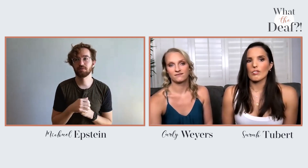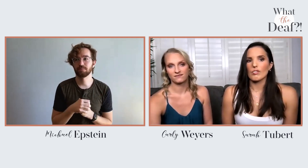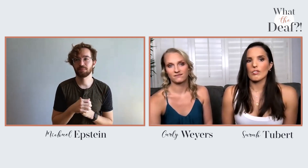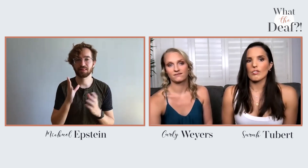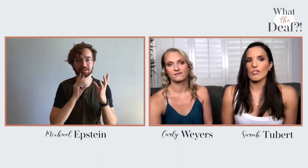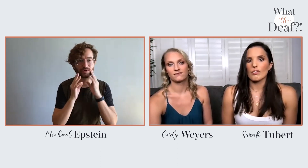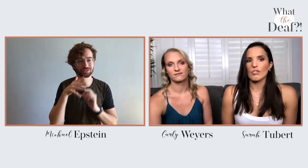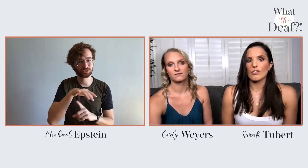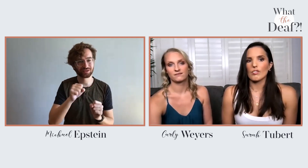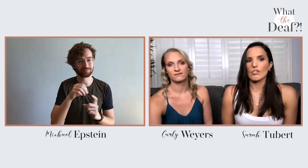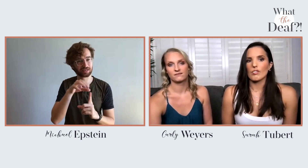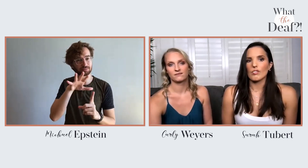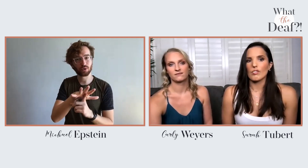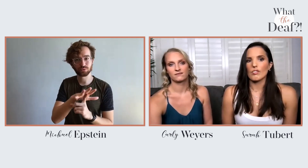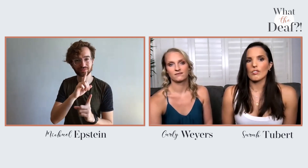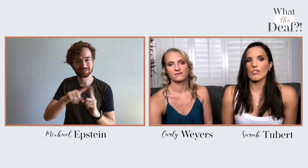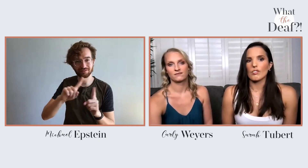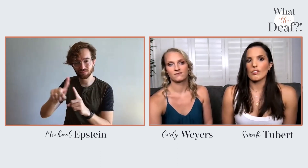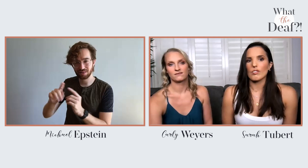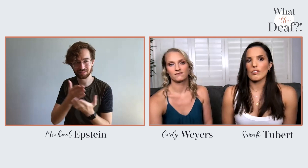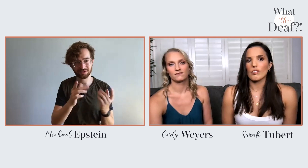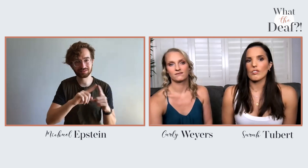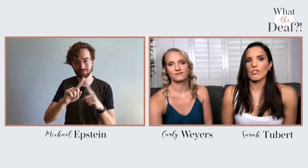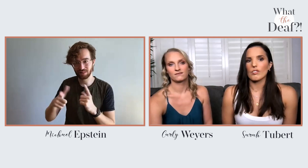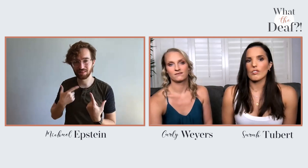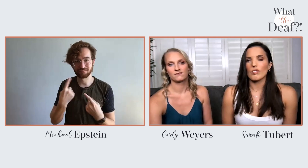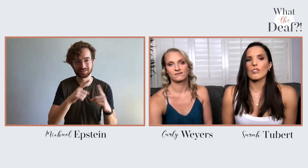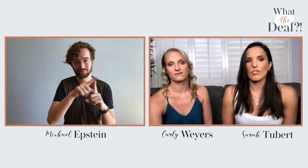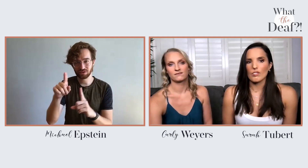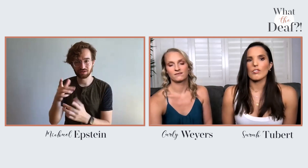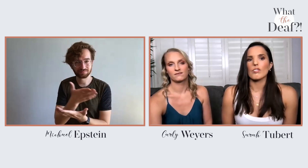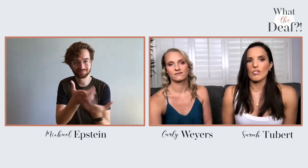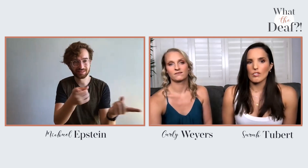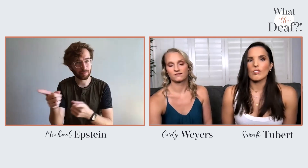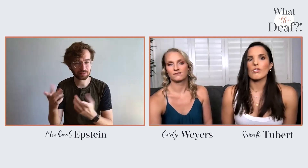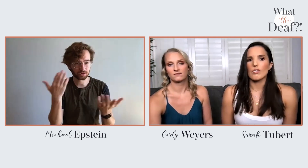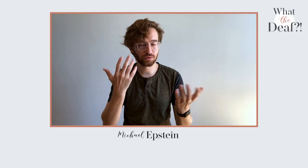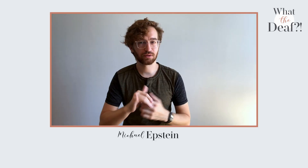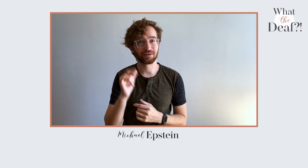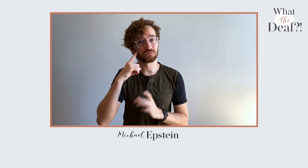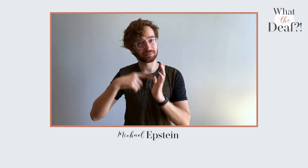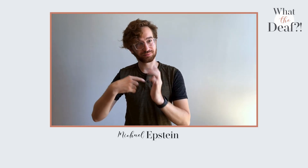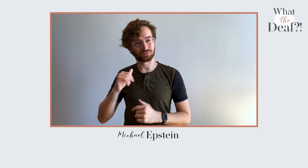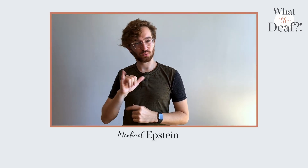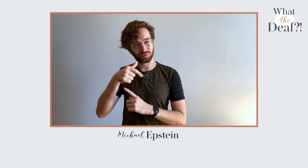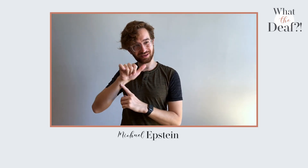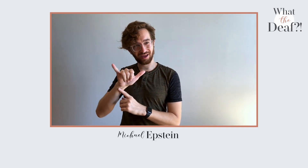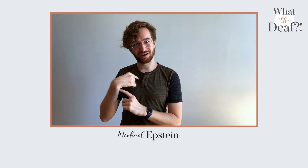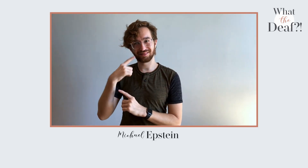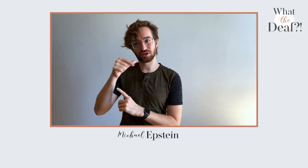experiences that could be spotlit and exposed to the different lives of other people. For example, I'm gay.